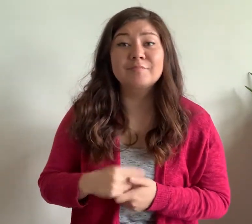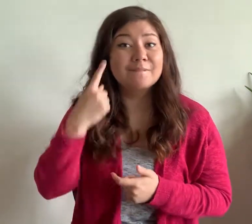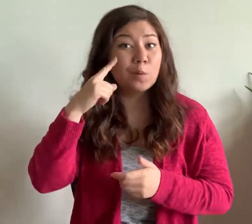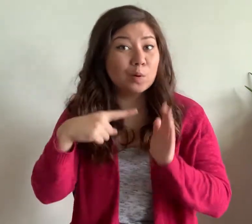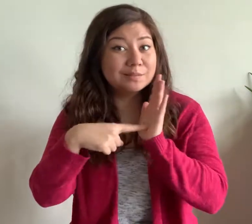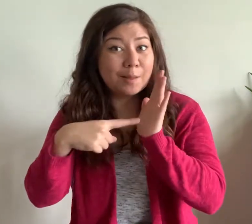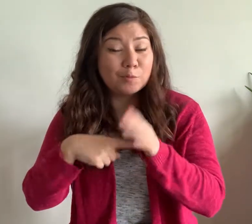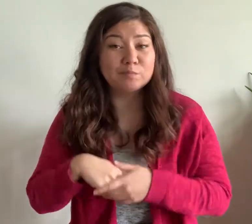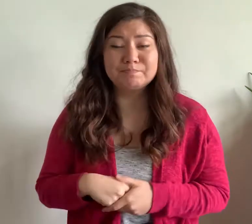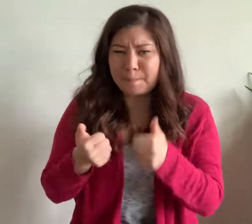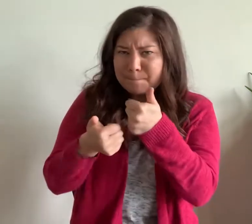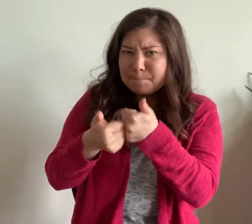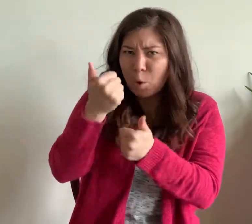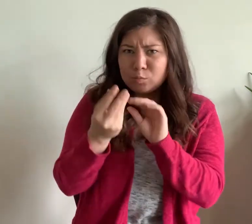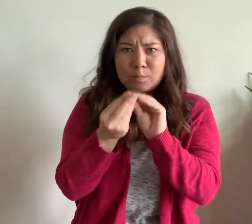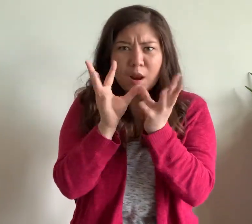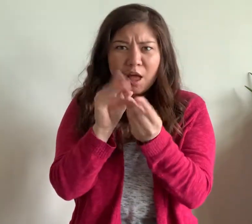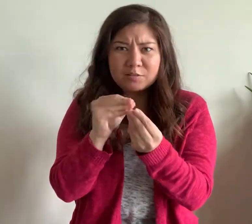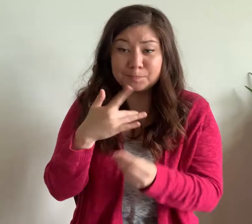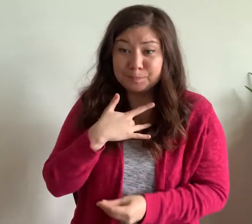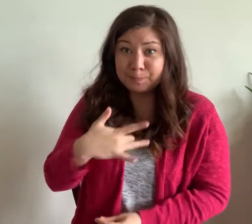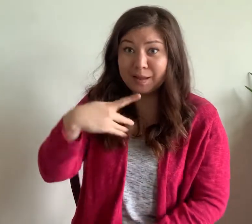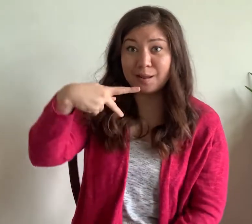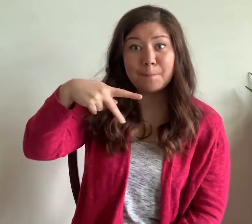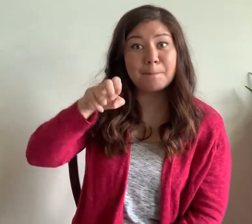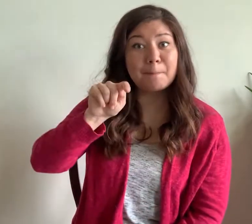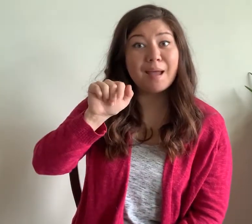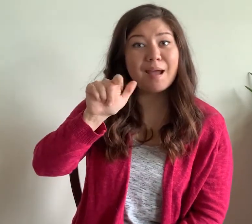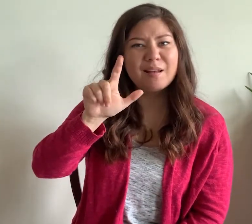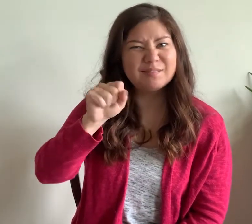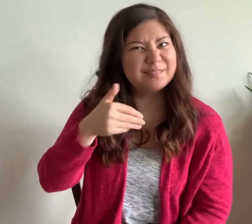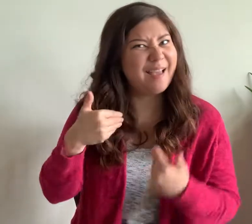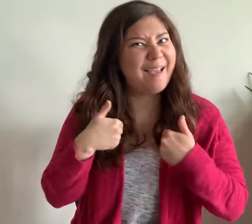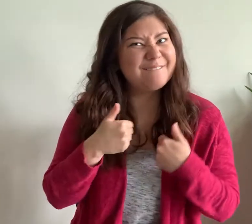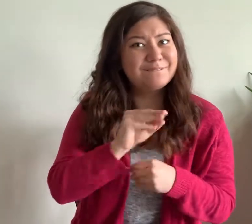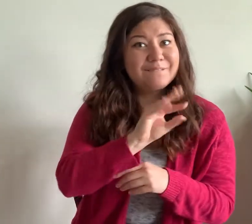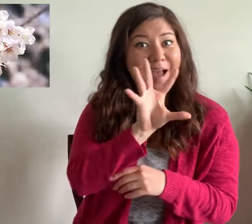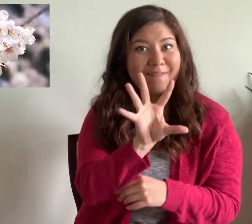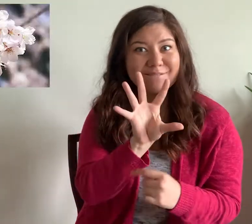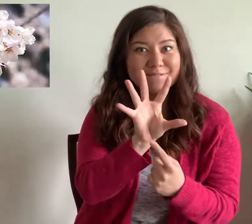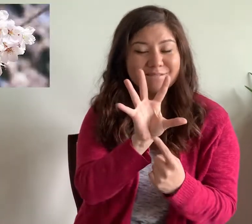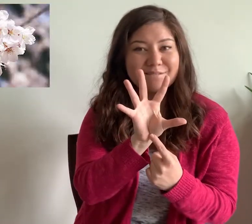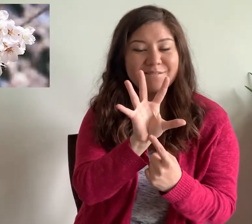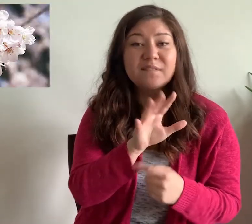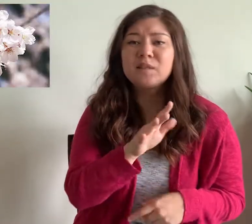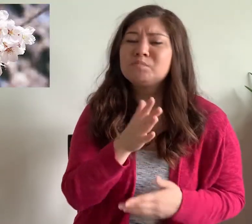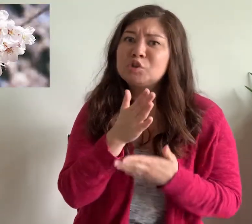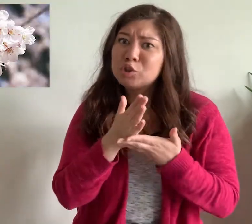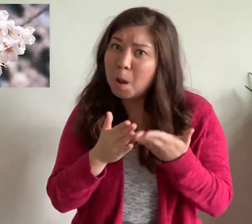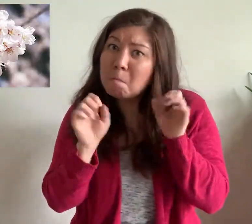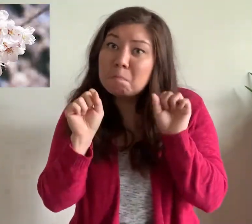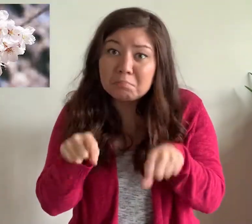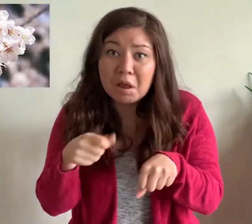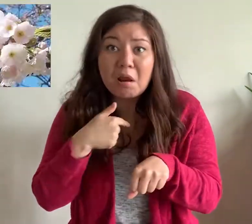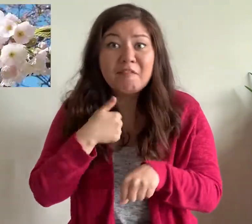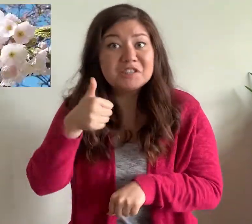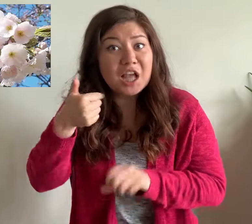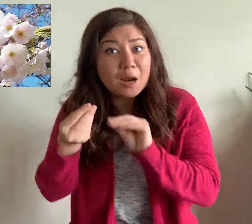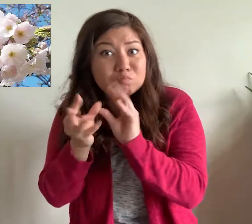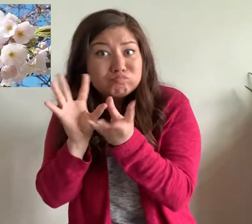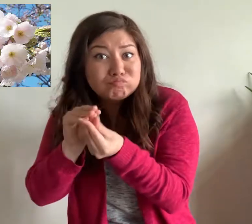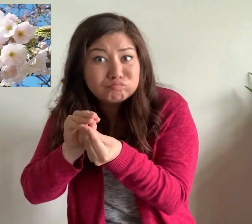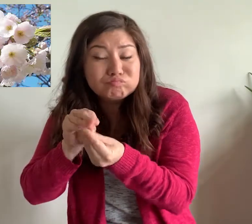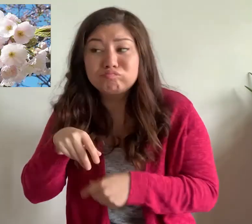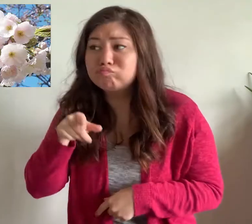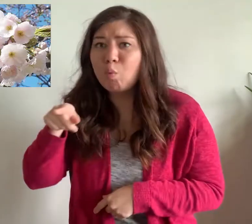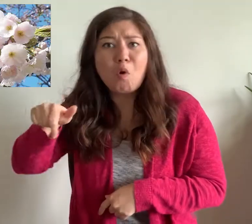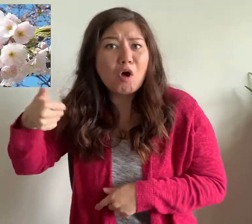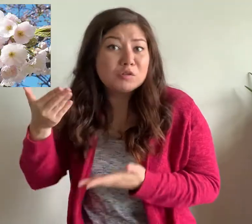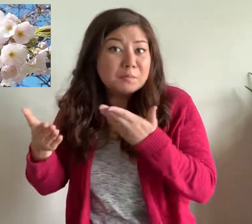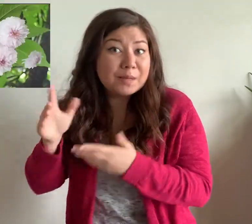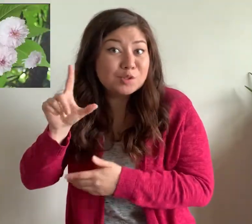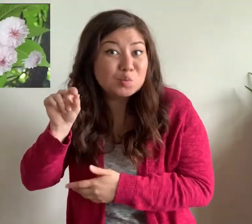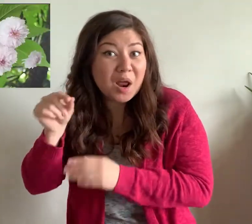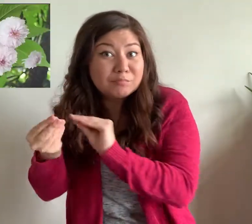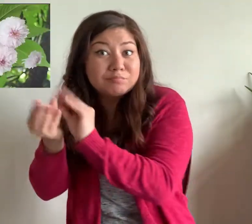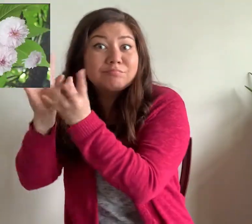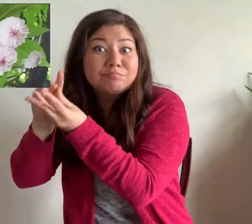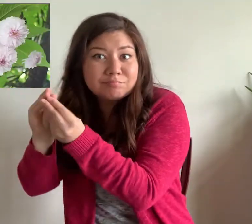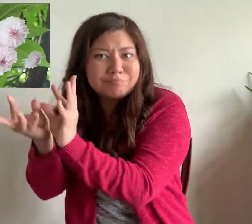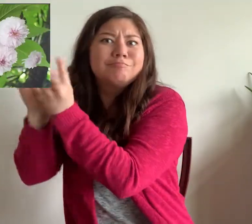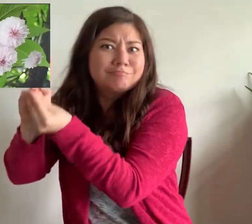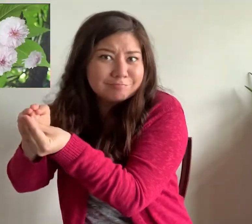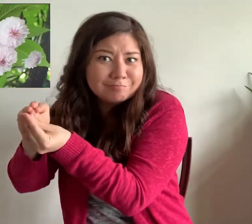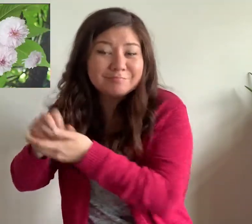Many blossoms have 5 petals, but some can have 10, 20, or more petals on one flower!